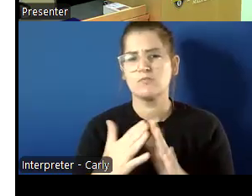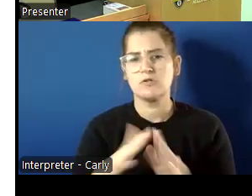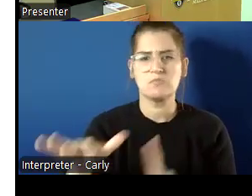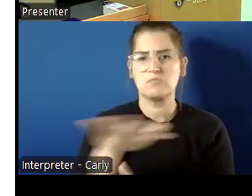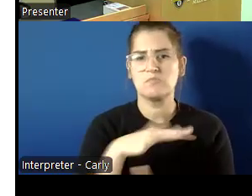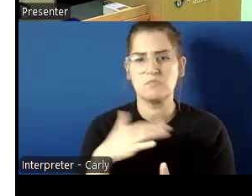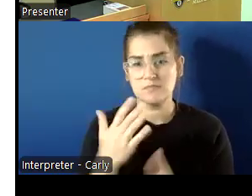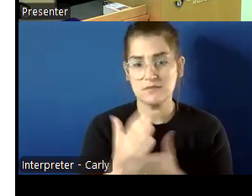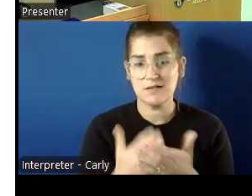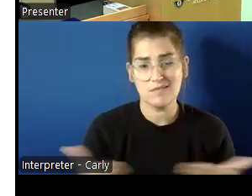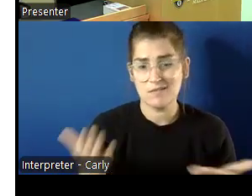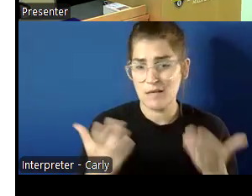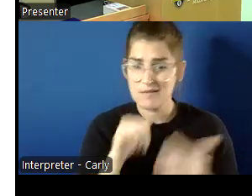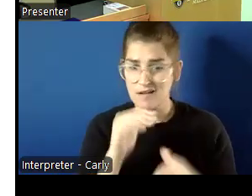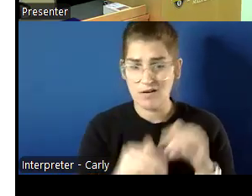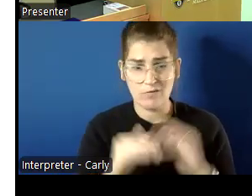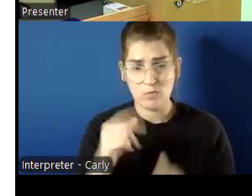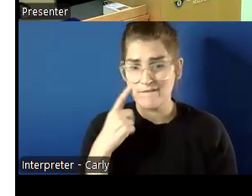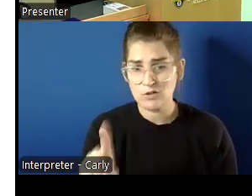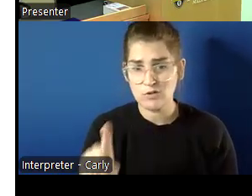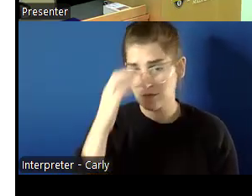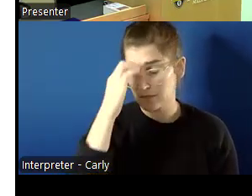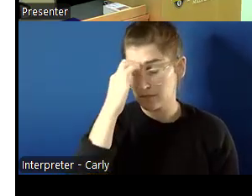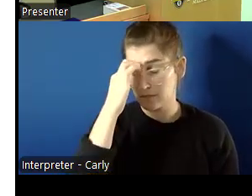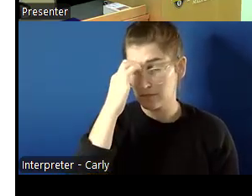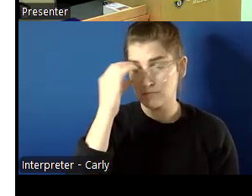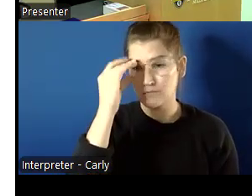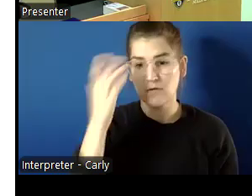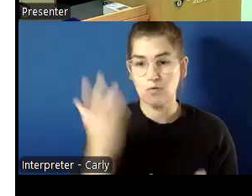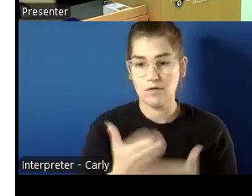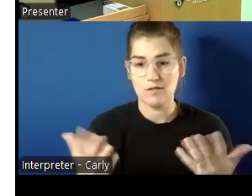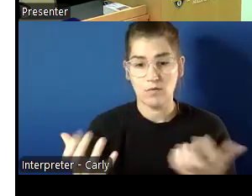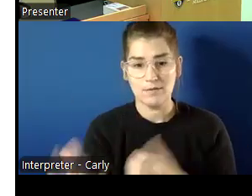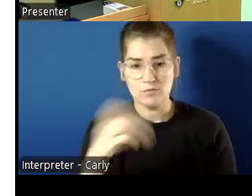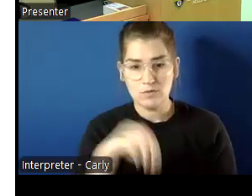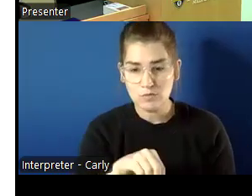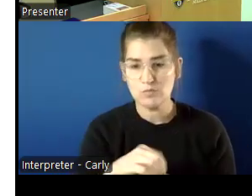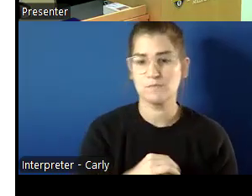not going to be comfortable for you or there certain things that you want me to include and